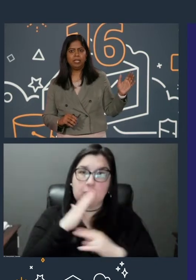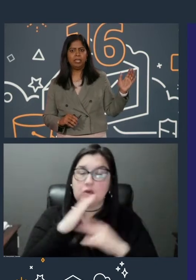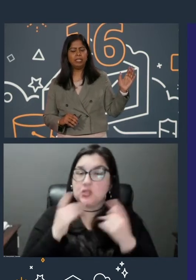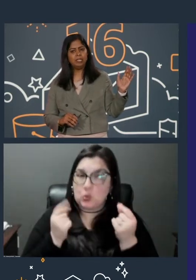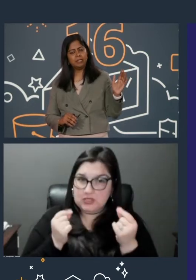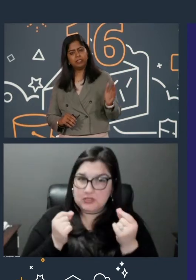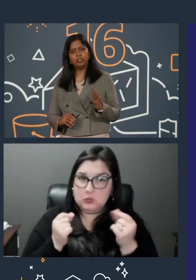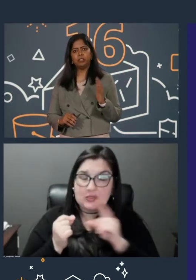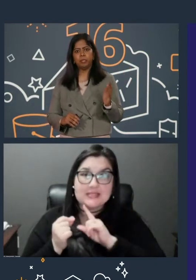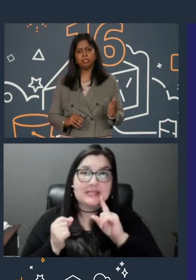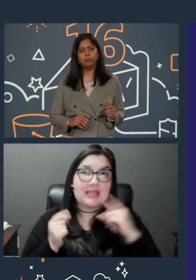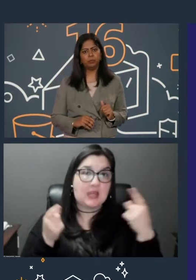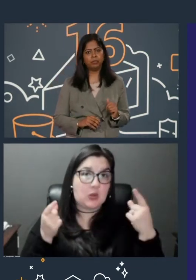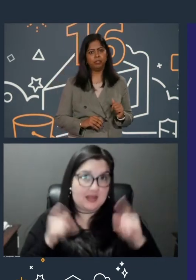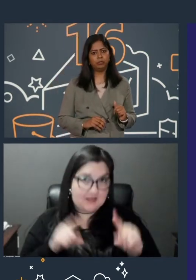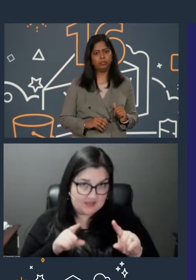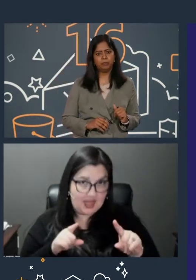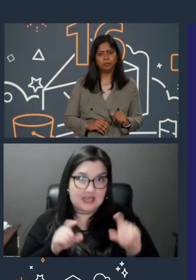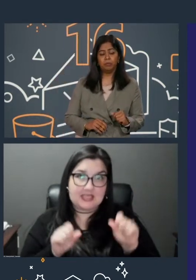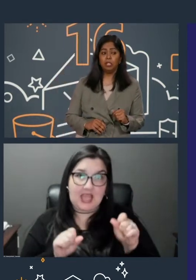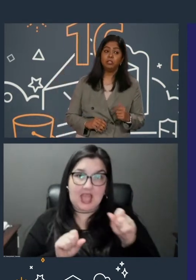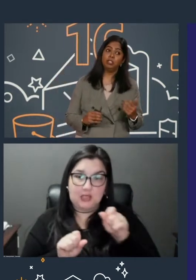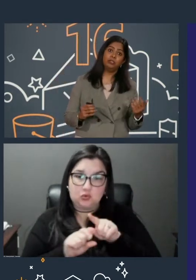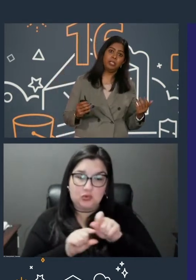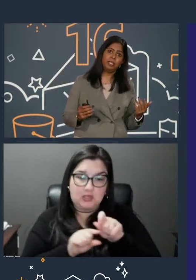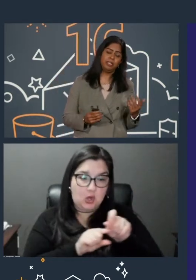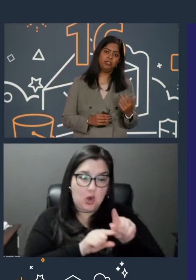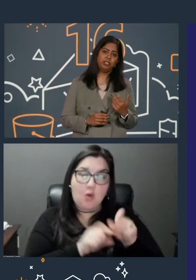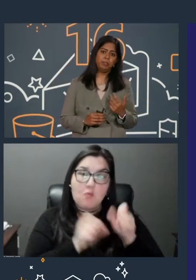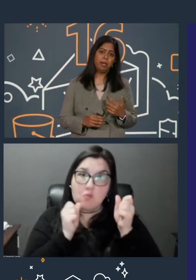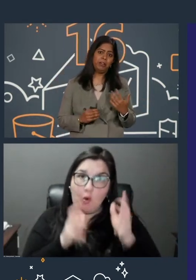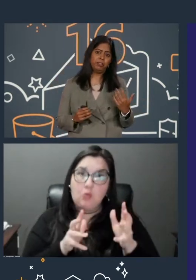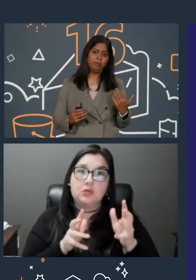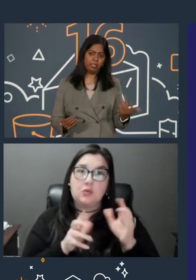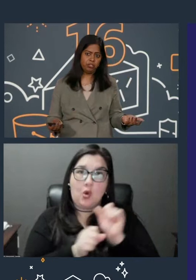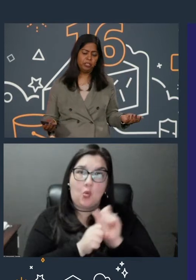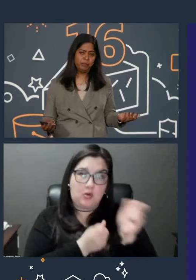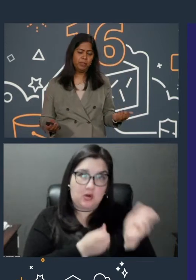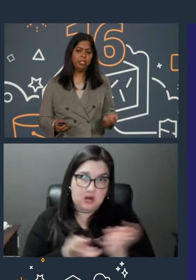can easily trigger multiple workflows. So using industry pattern matching,